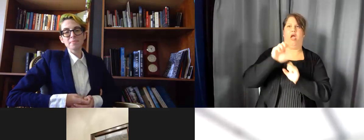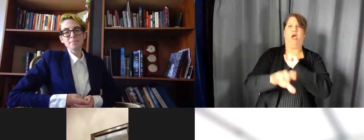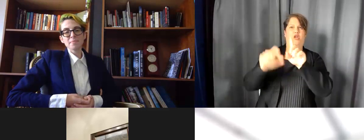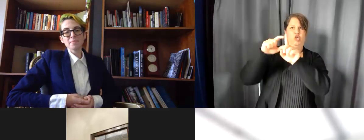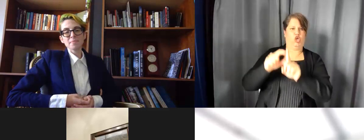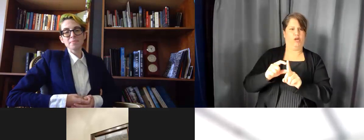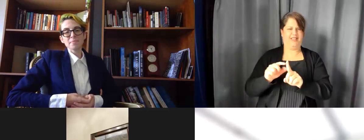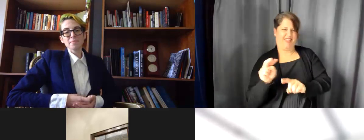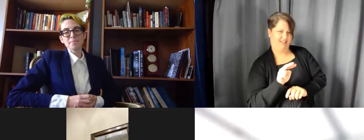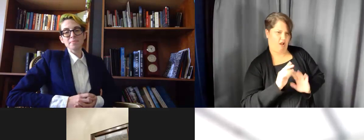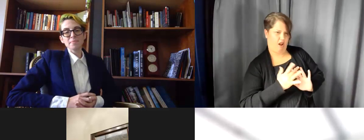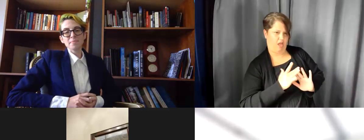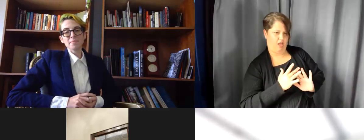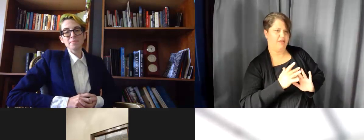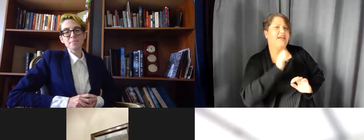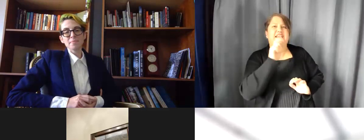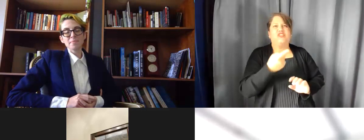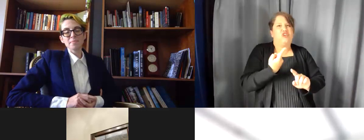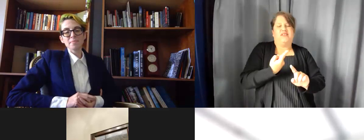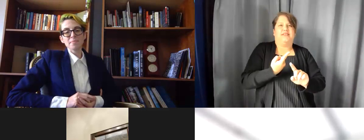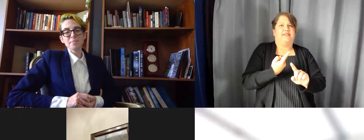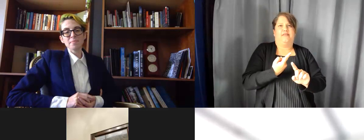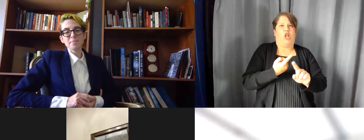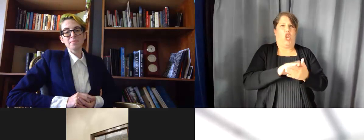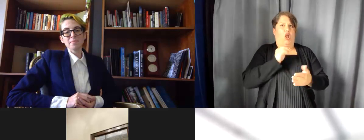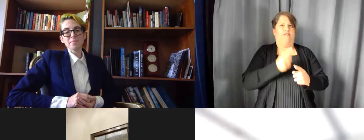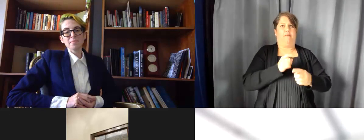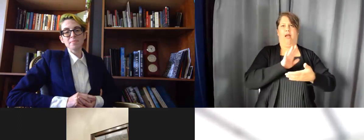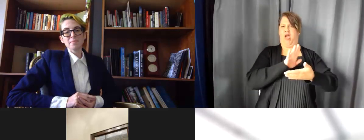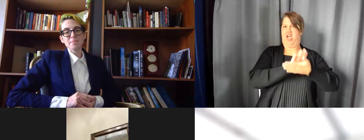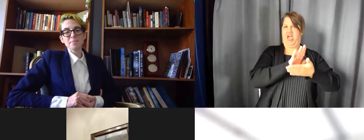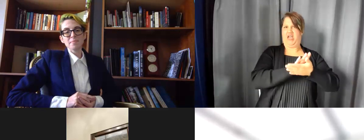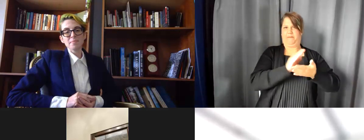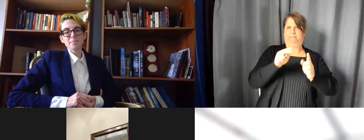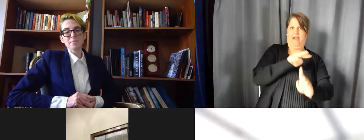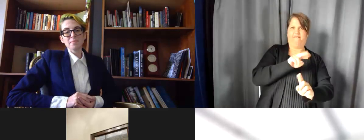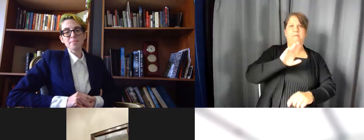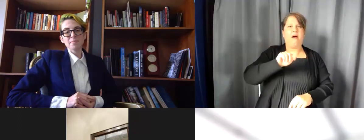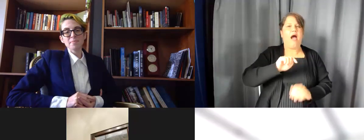Jordan Radford: you know not just from an academic Jordan Radford: perspective, but like how this may actually affect people's lives.